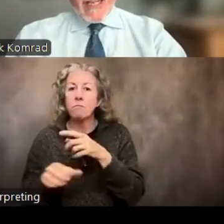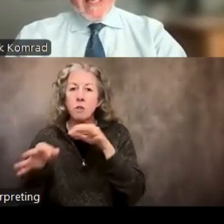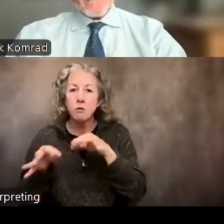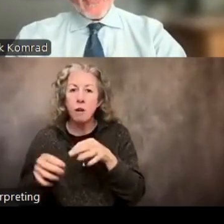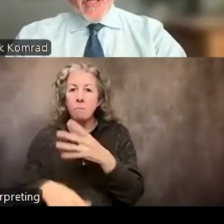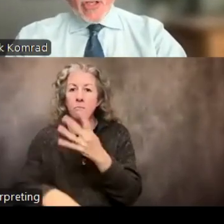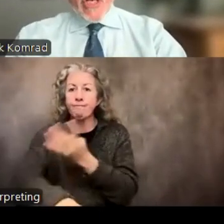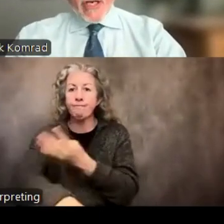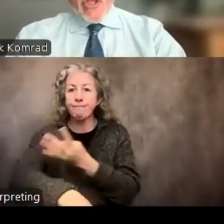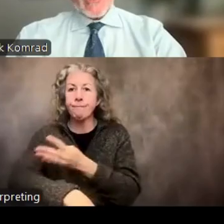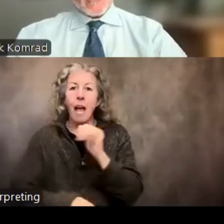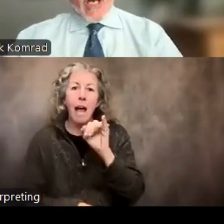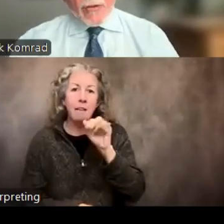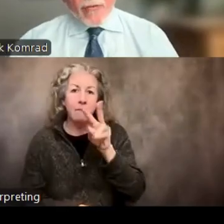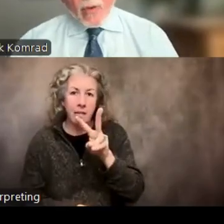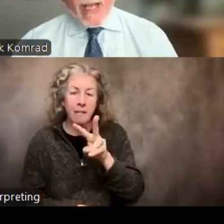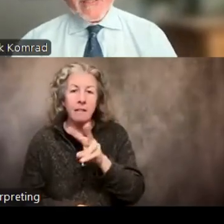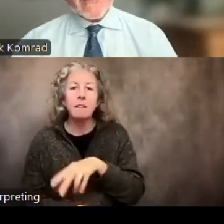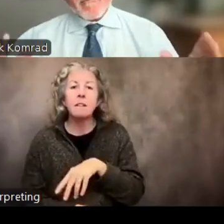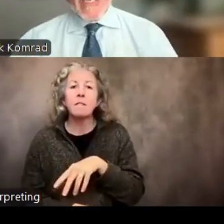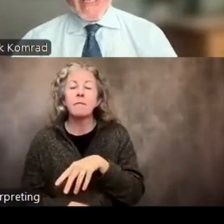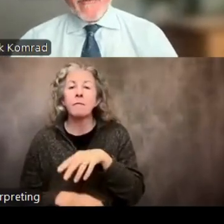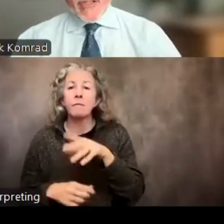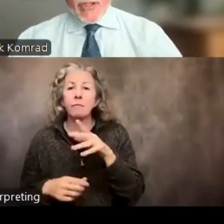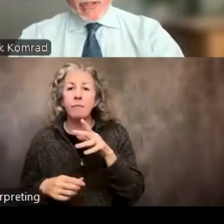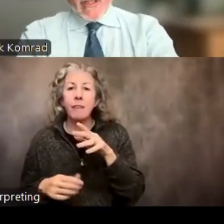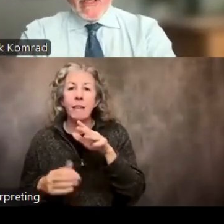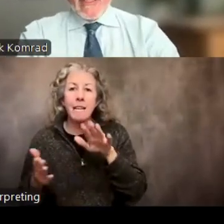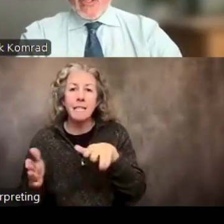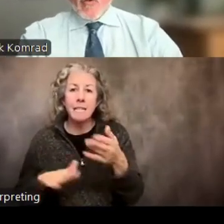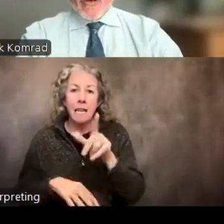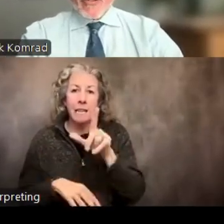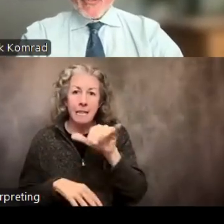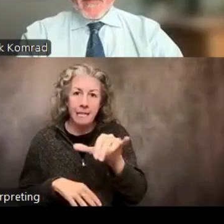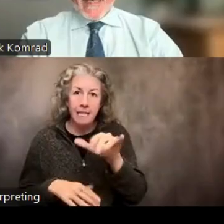lethal injection on request by a physician in order to terminate